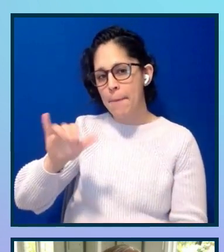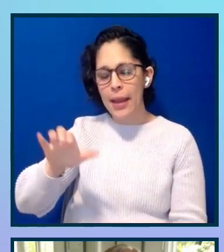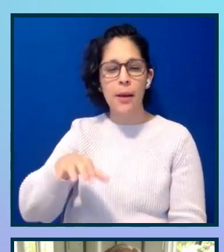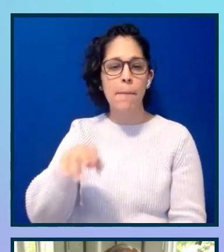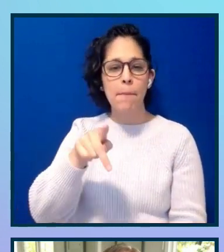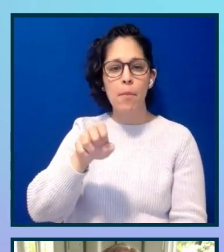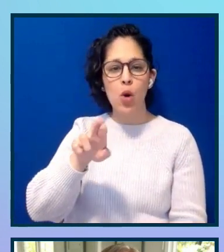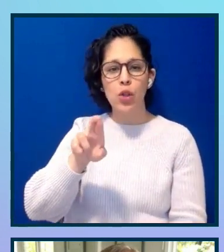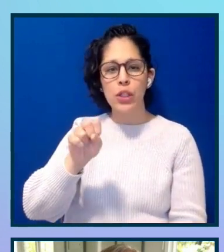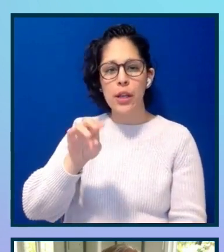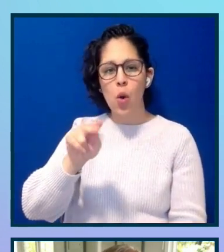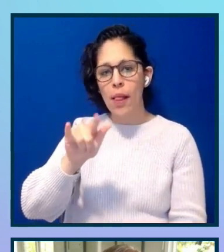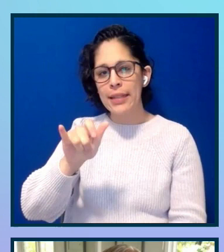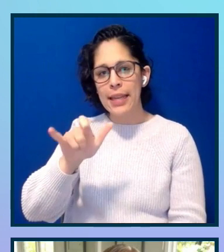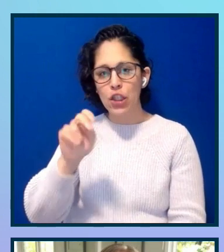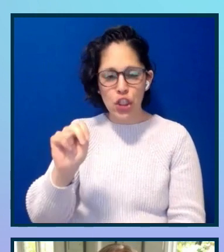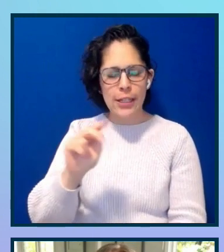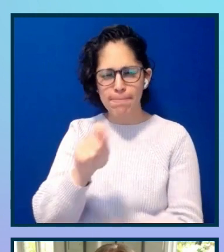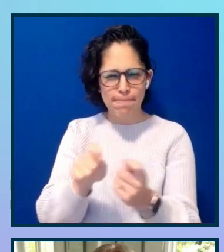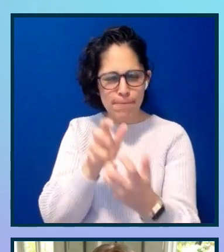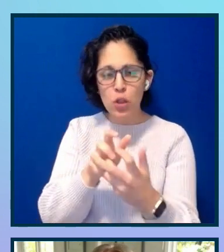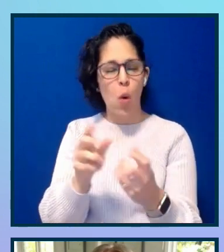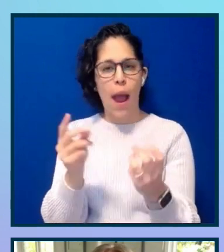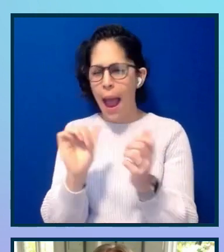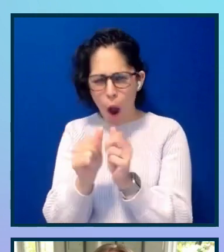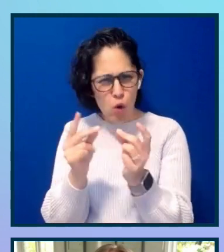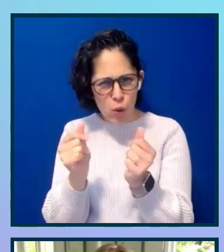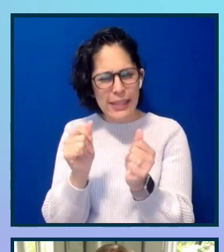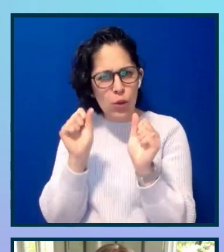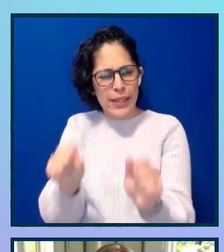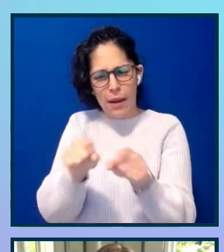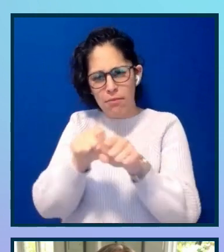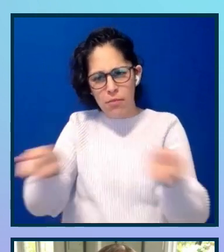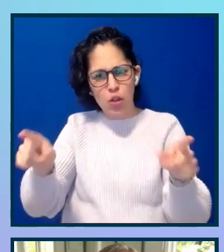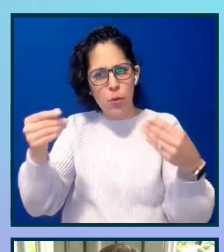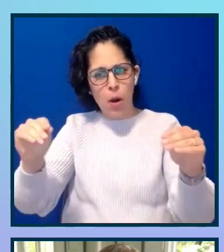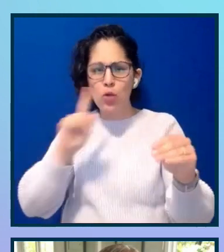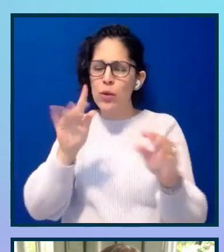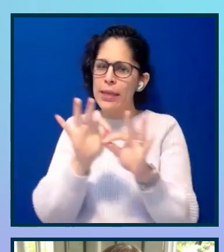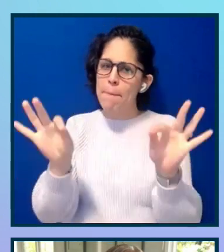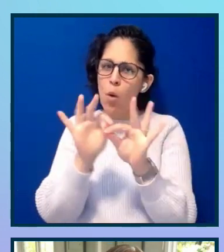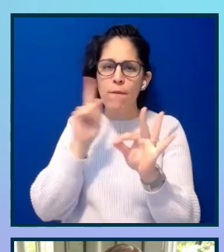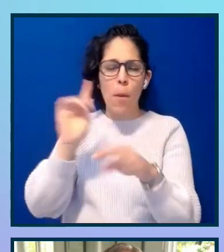That's how quickly we can get to market, which is super important when it comes to business and selling of products.